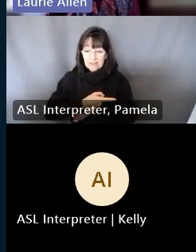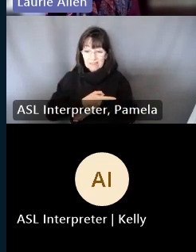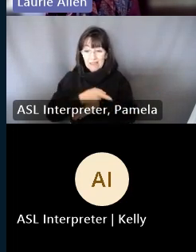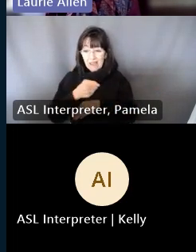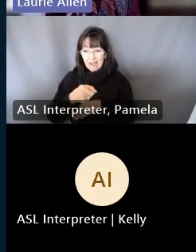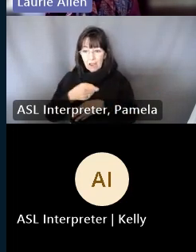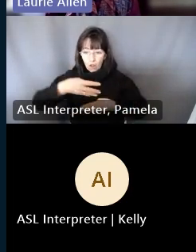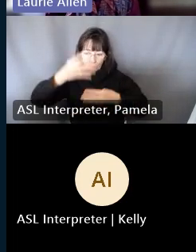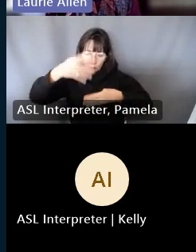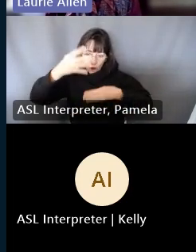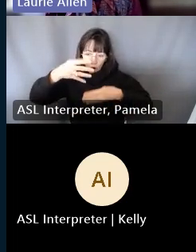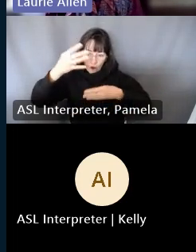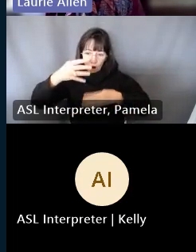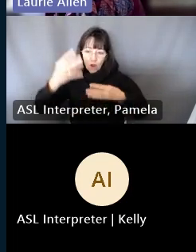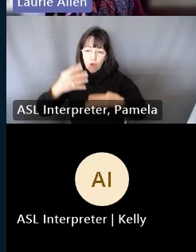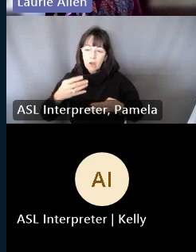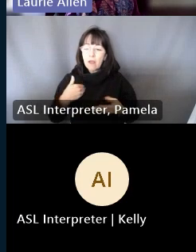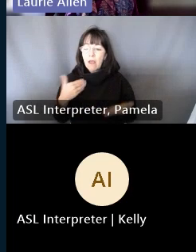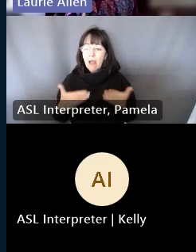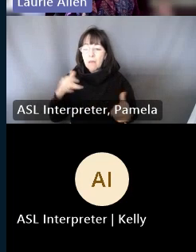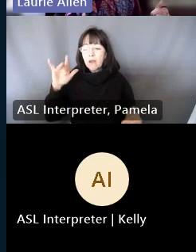I'll turn on Read Aloud just to help with my reading comprehension.